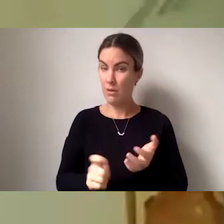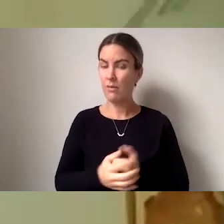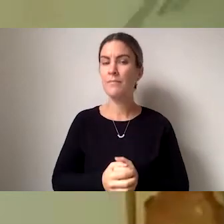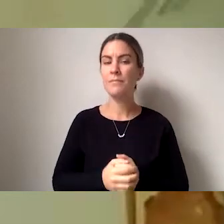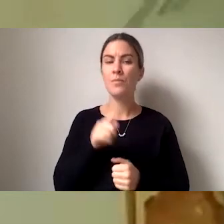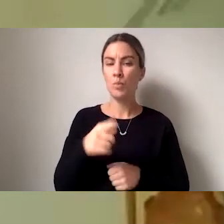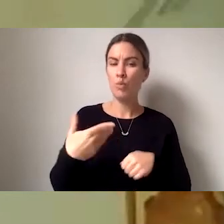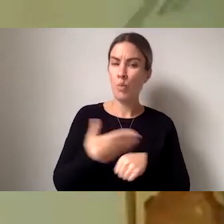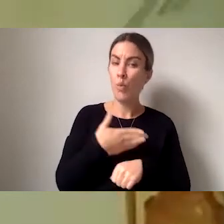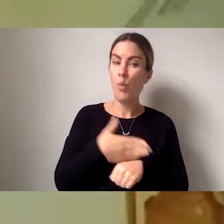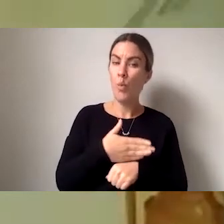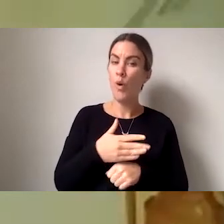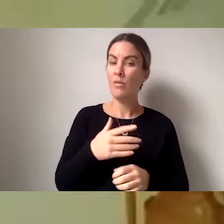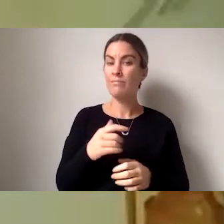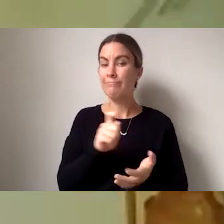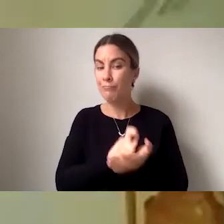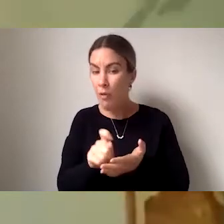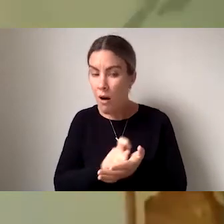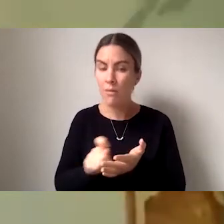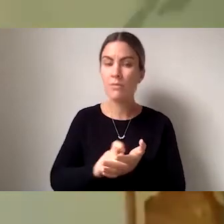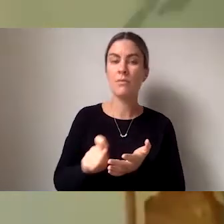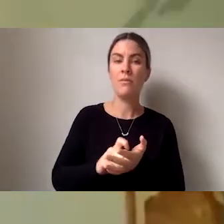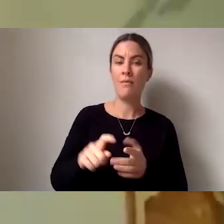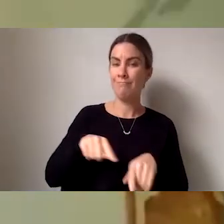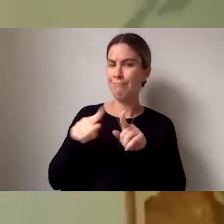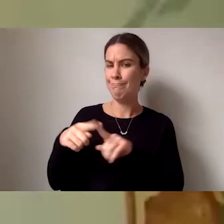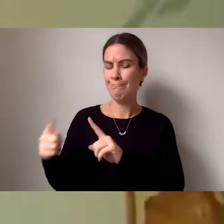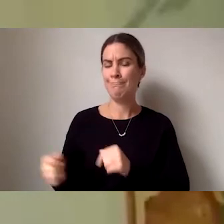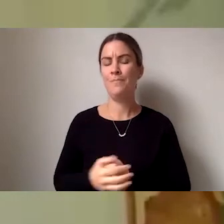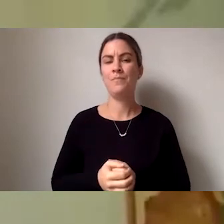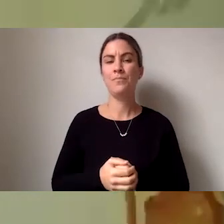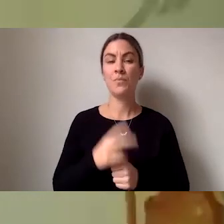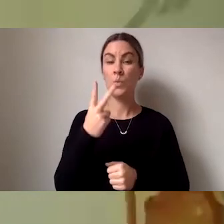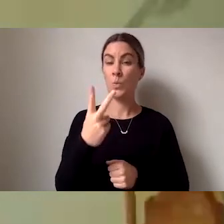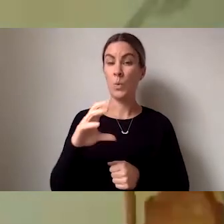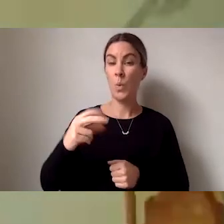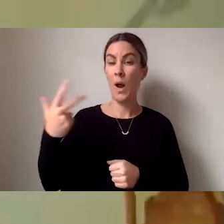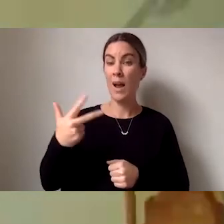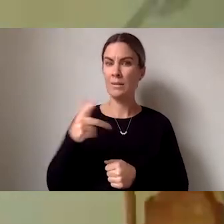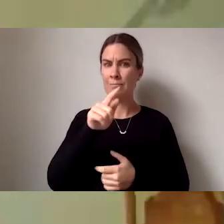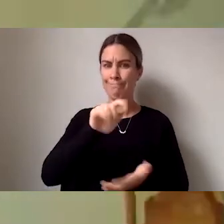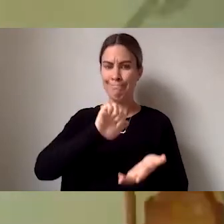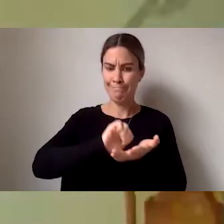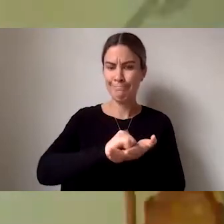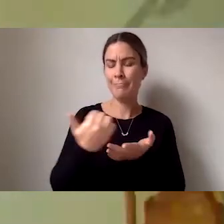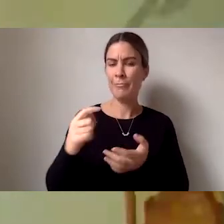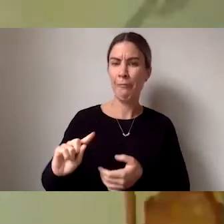In 2018, he published his first novel sisters of no mercy